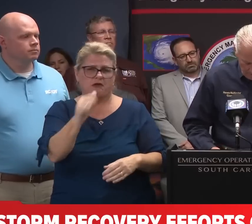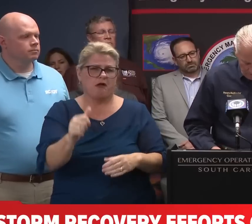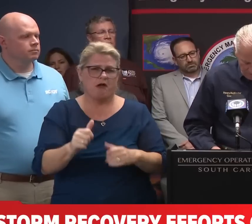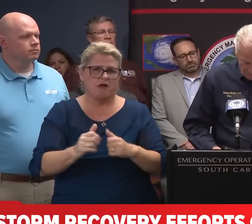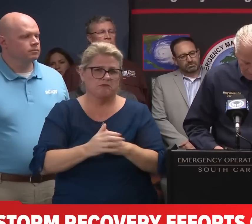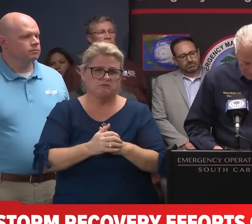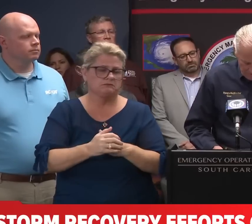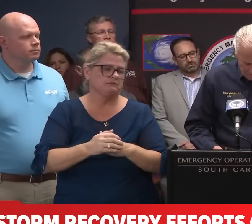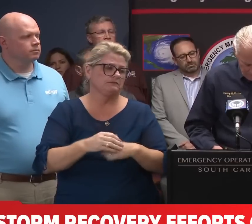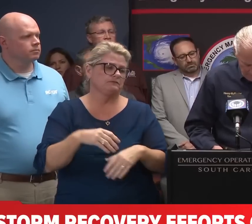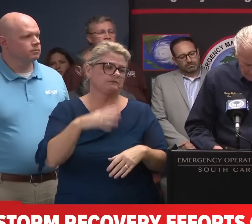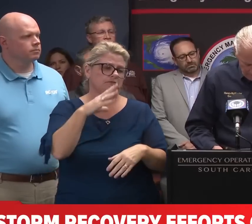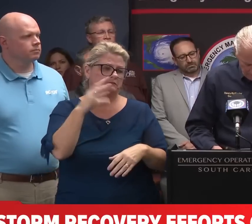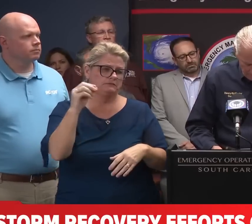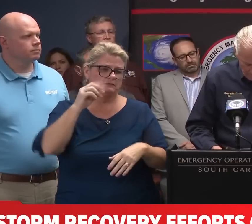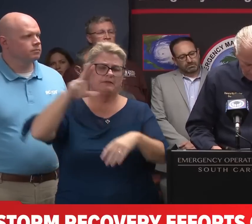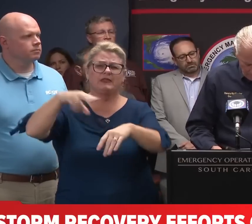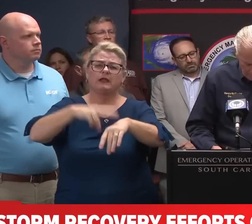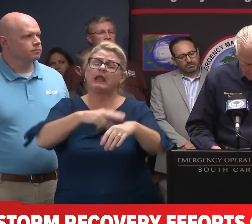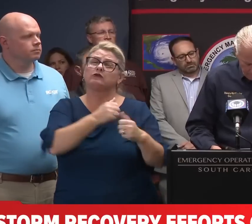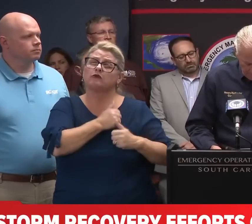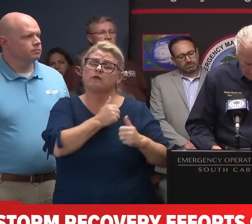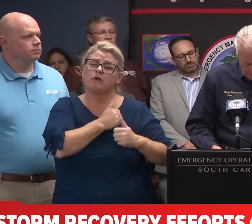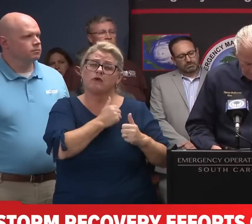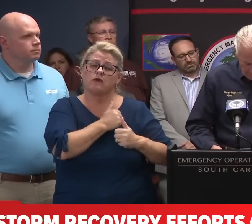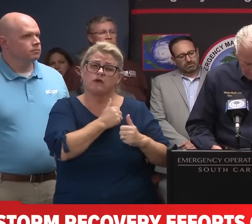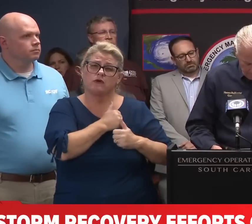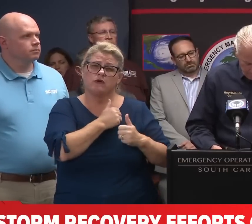Also, I mentioned the National Guard. Um